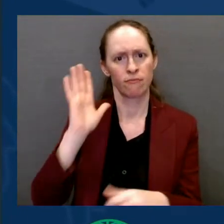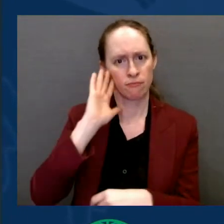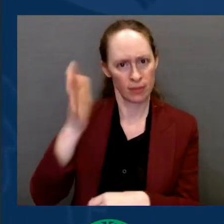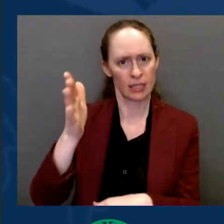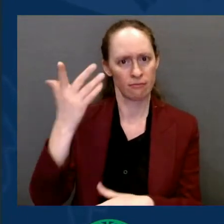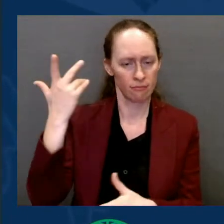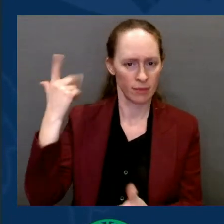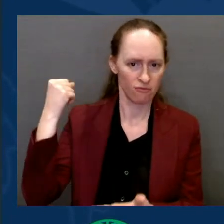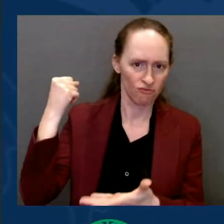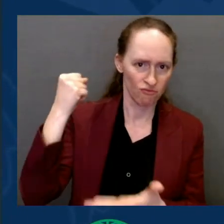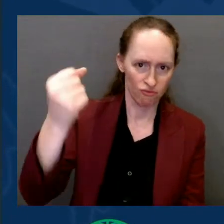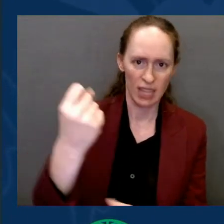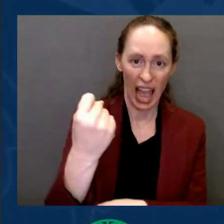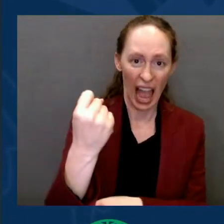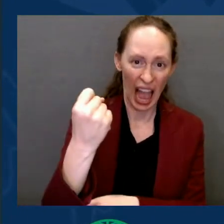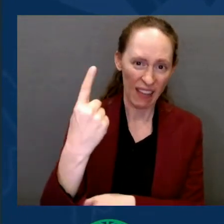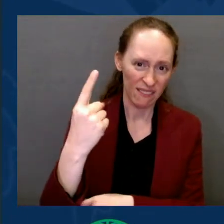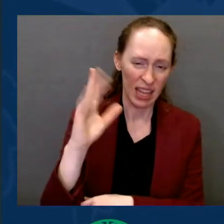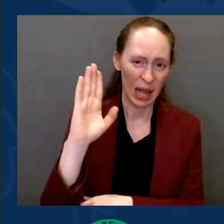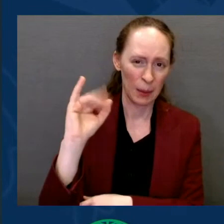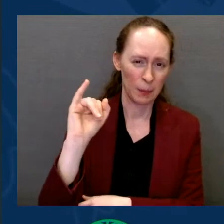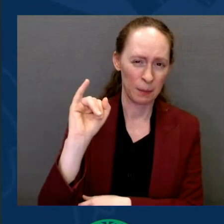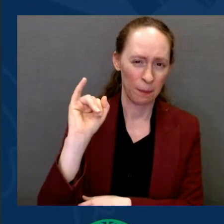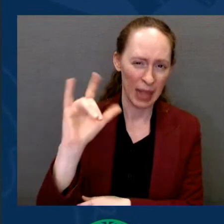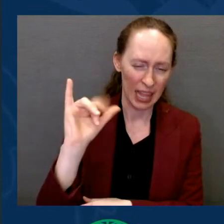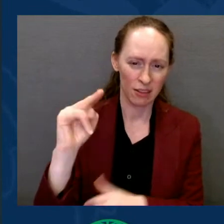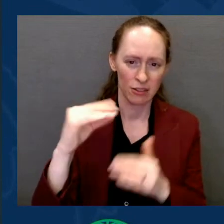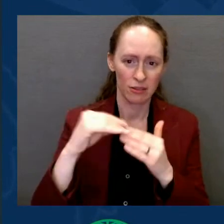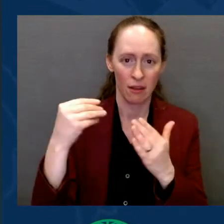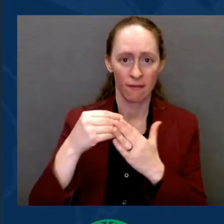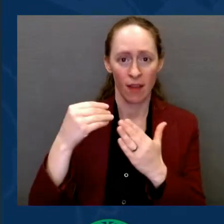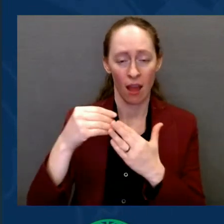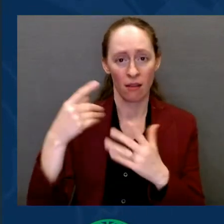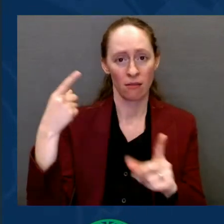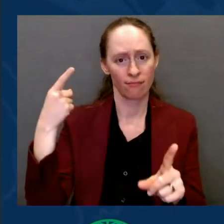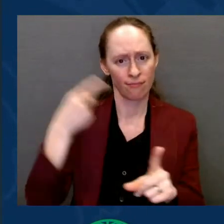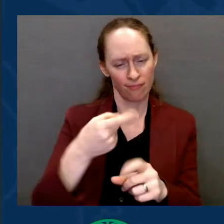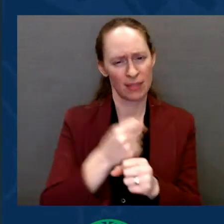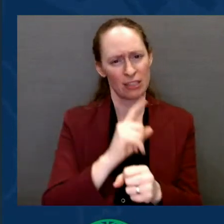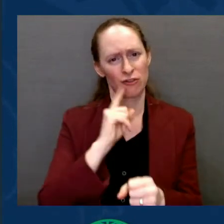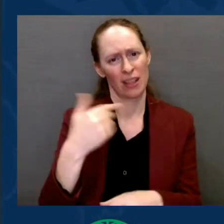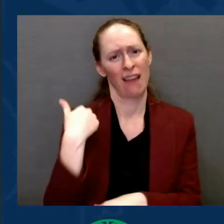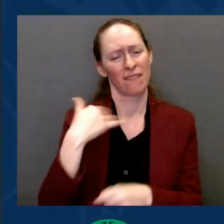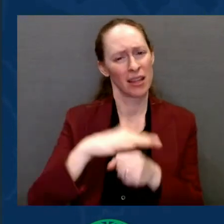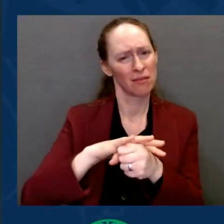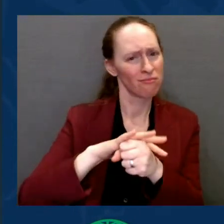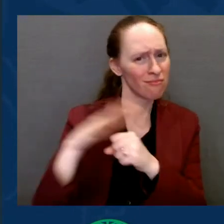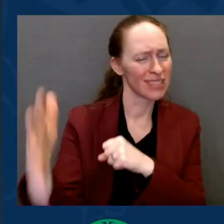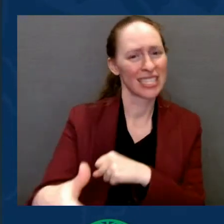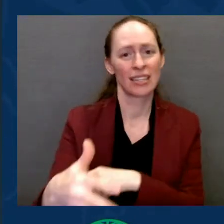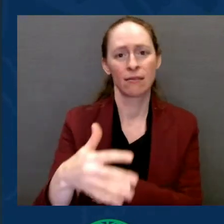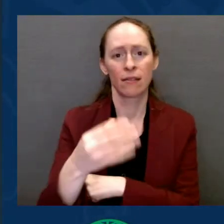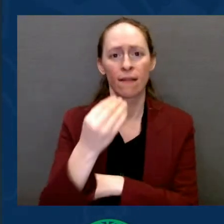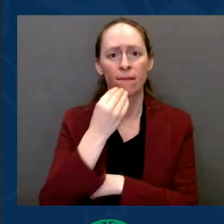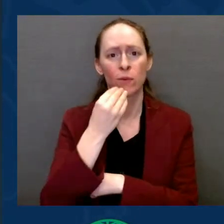food security assistance -- assistance to deal with food insecurity, including a dramatic surge on the Horn of Africa.